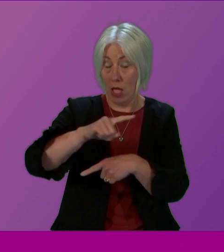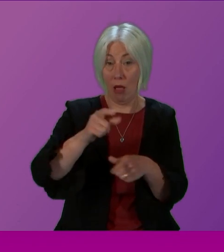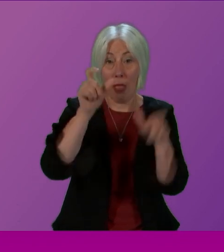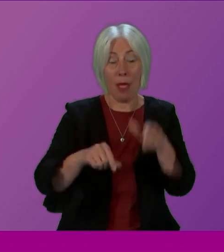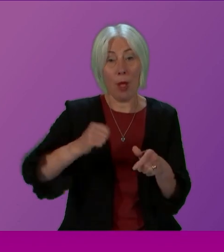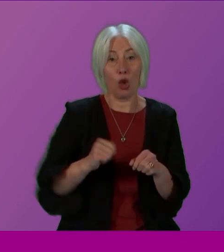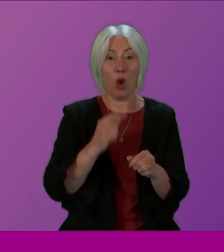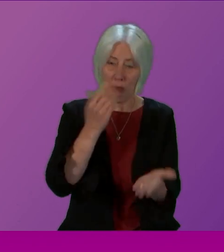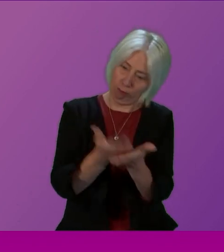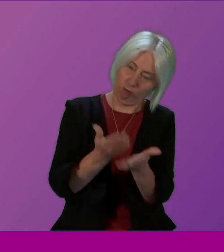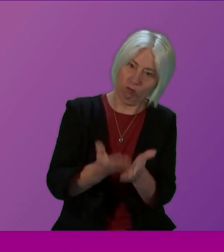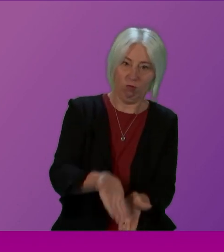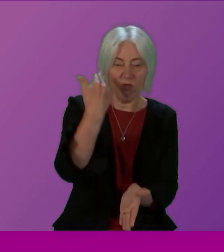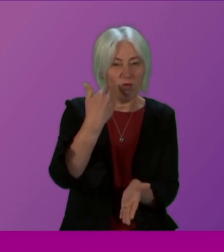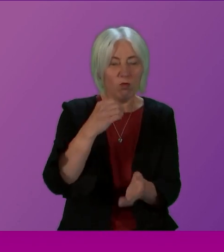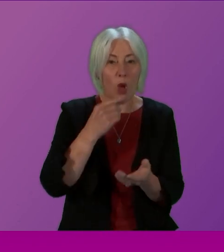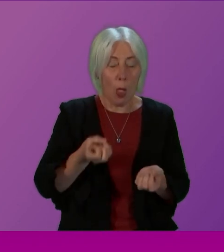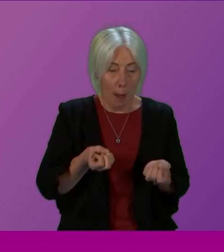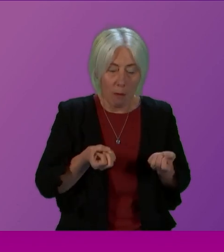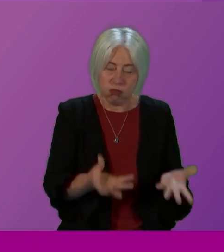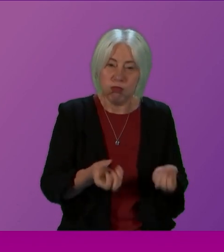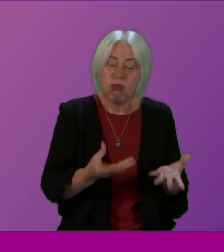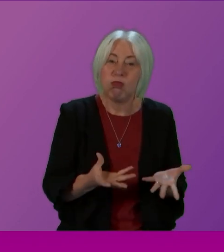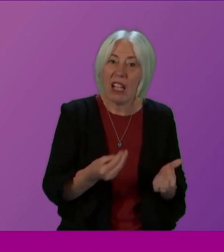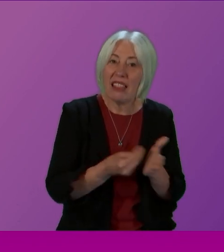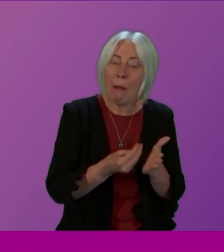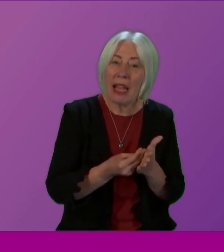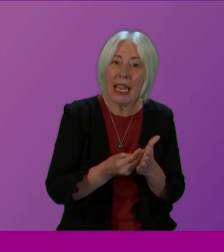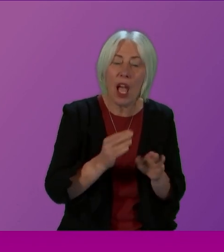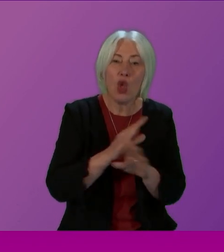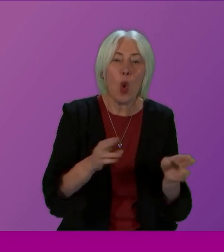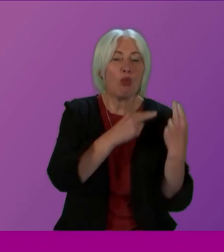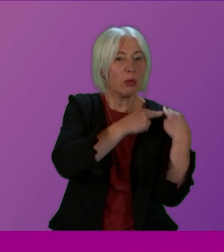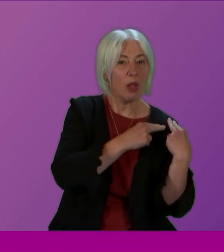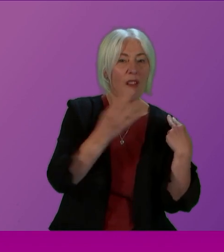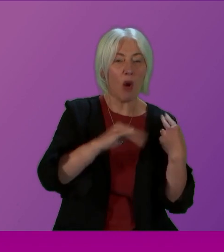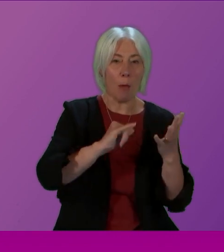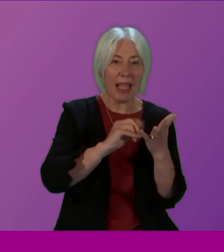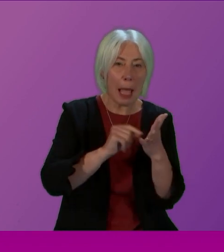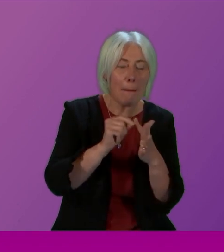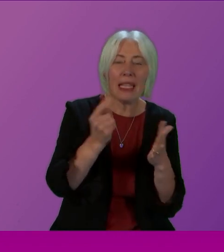money that is being wasted, with no accountability from Nicola Sturgeon or the Scottish National Party.